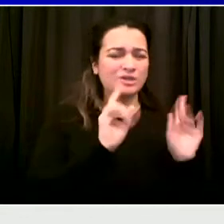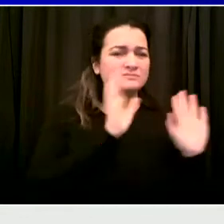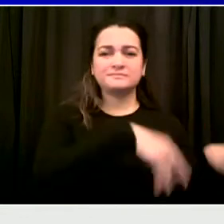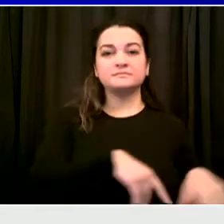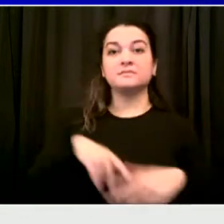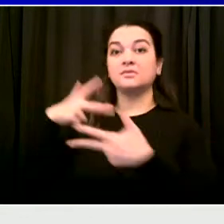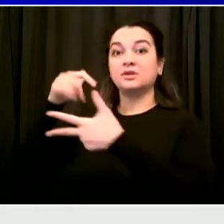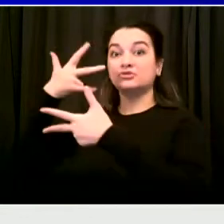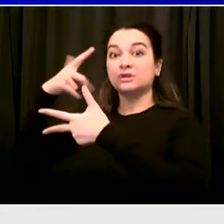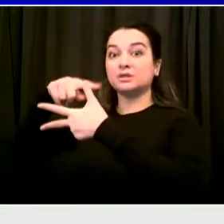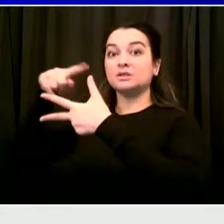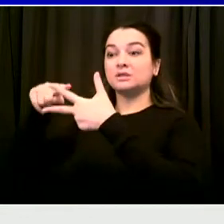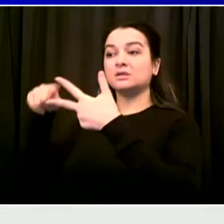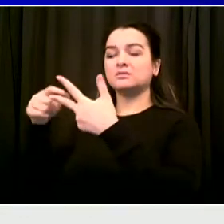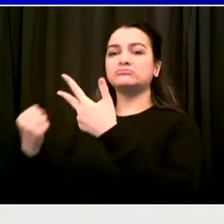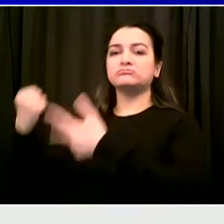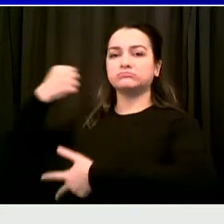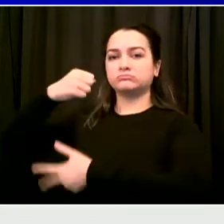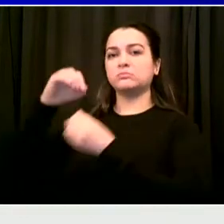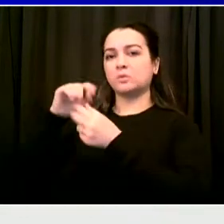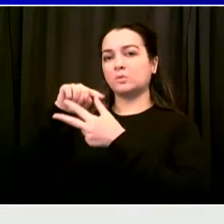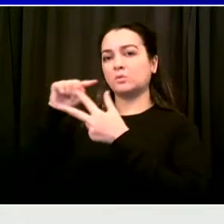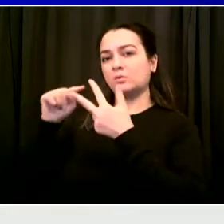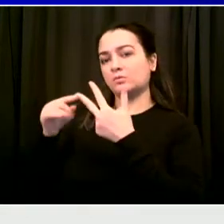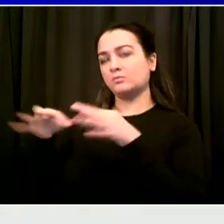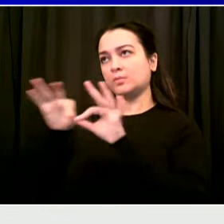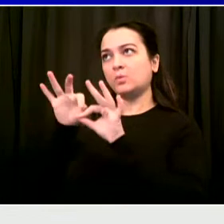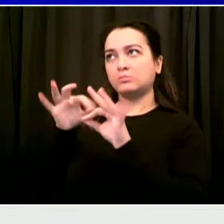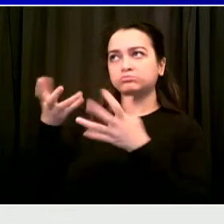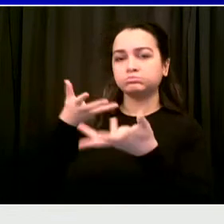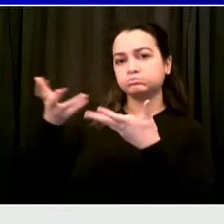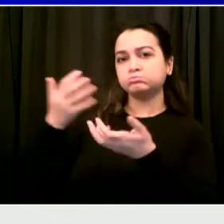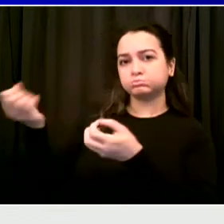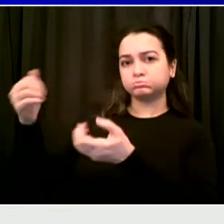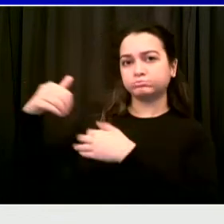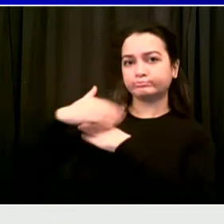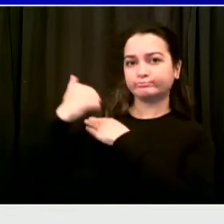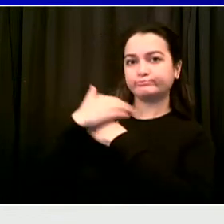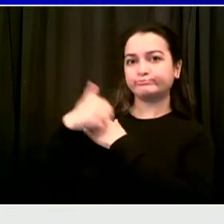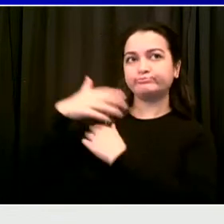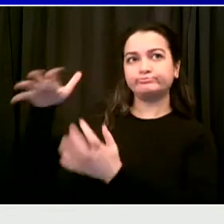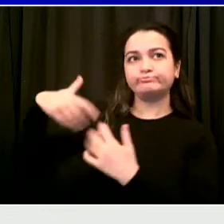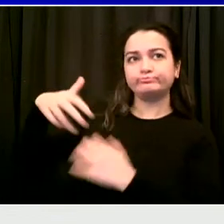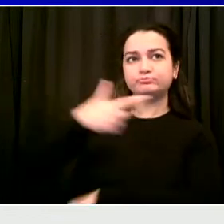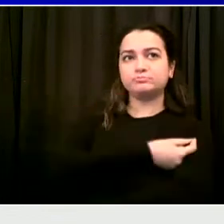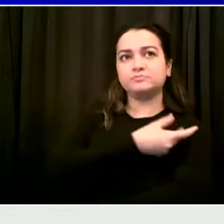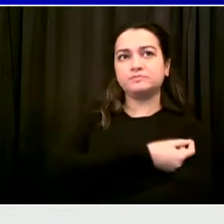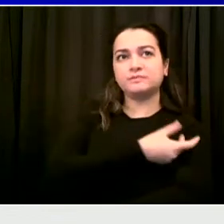THE MOST AMOUNT OF PEOPLE